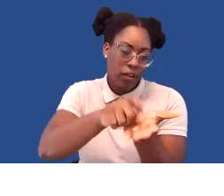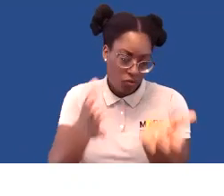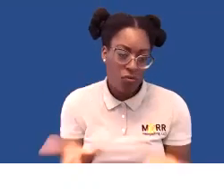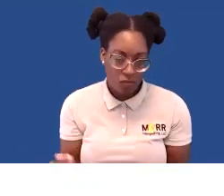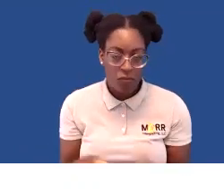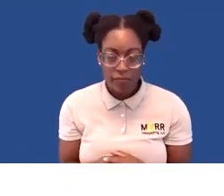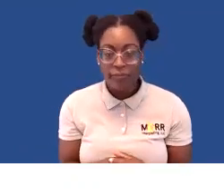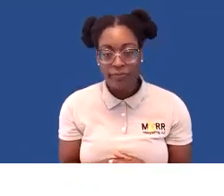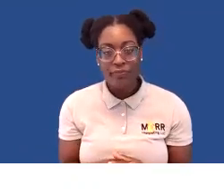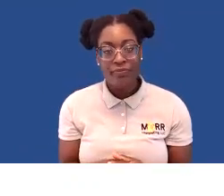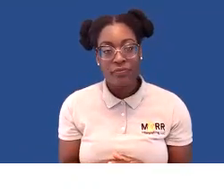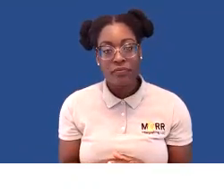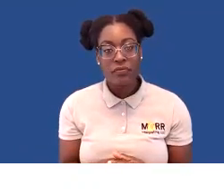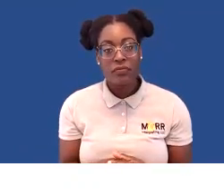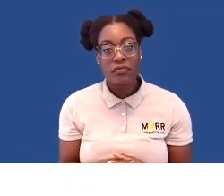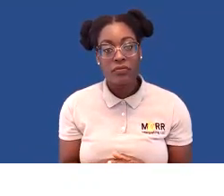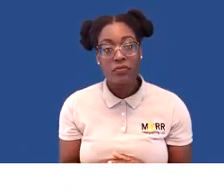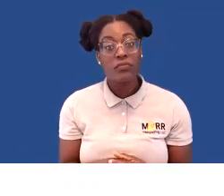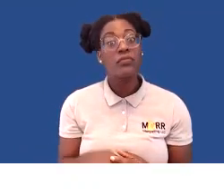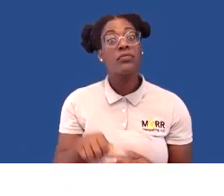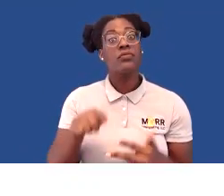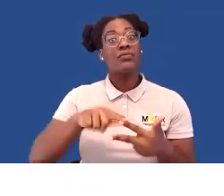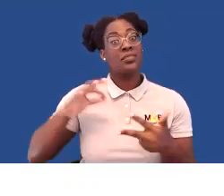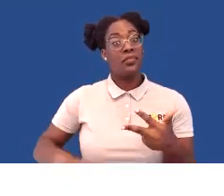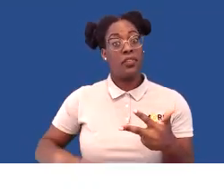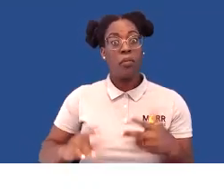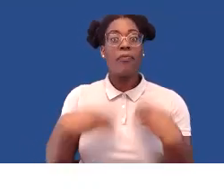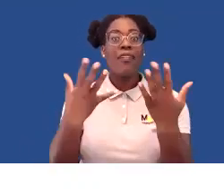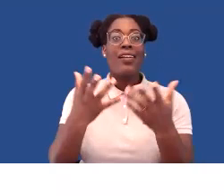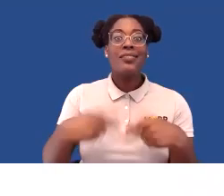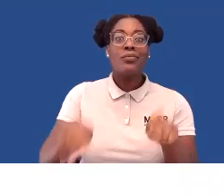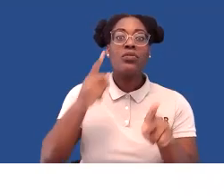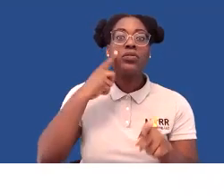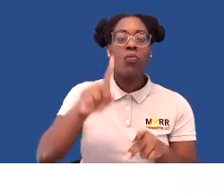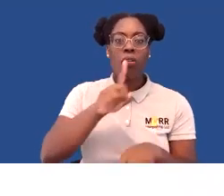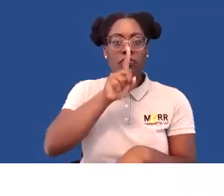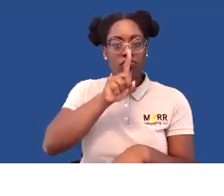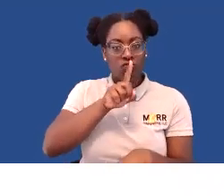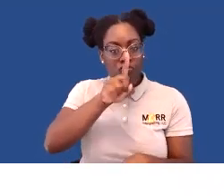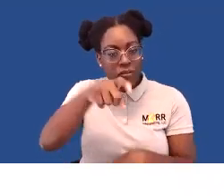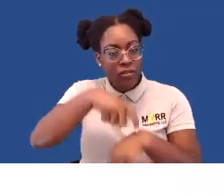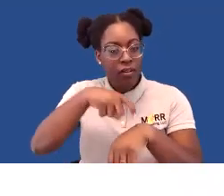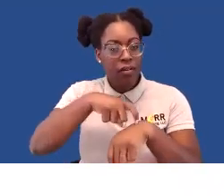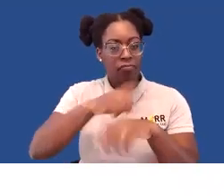It provides opportunities for real-time conversation, opportunities to negotiate work,